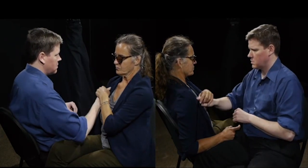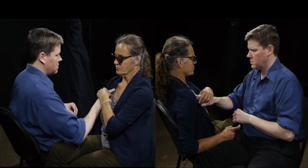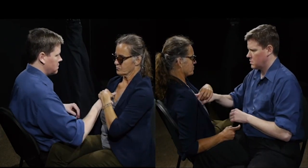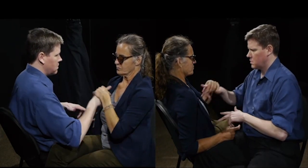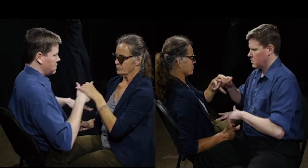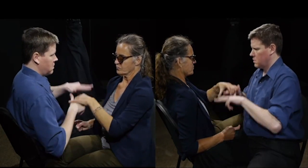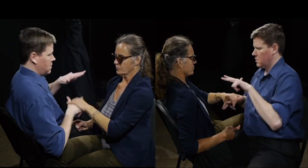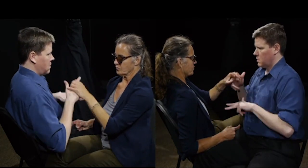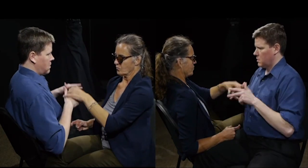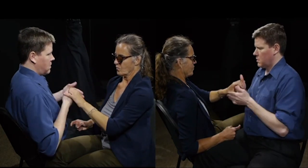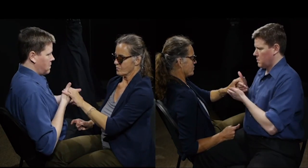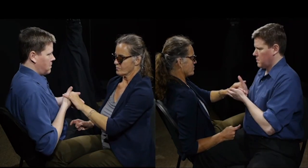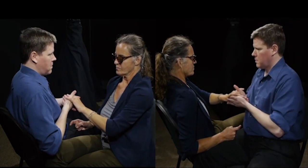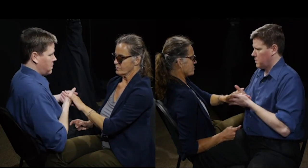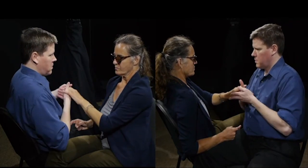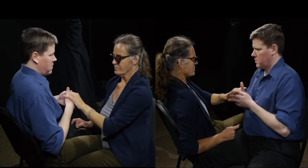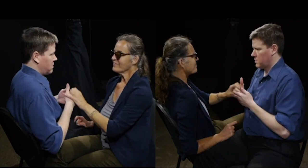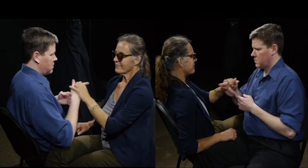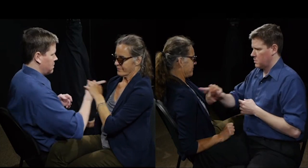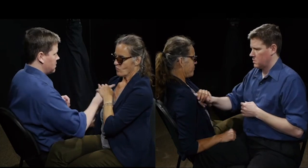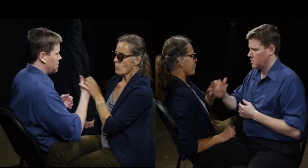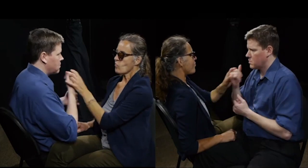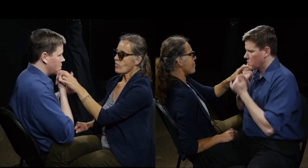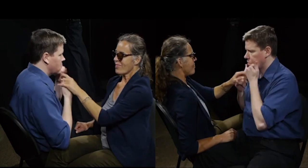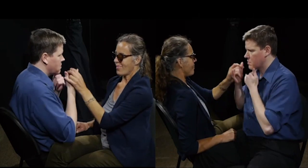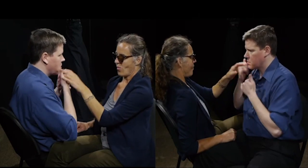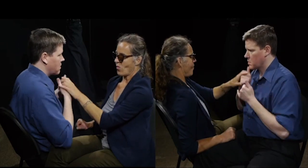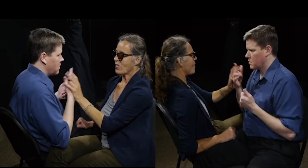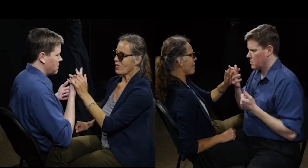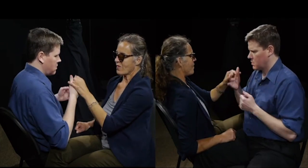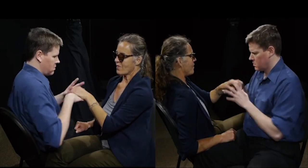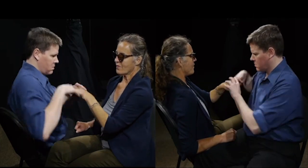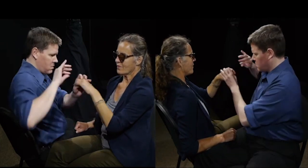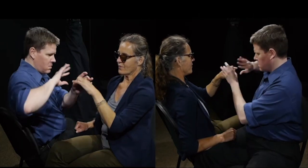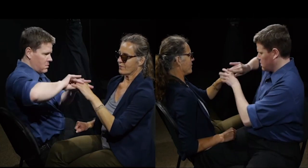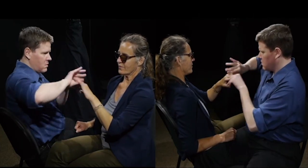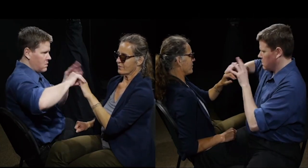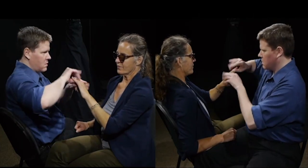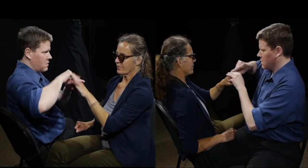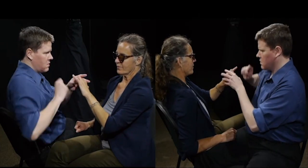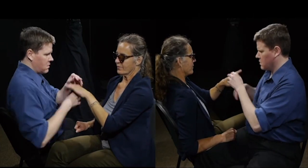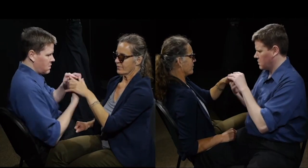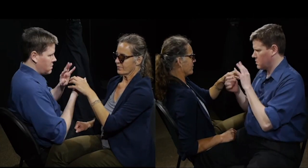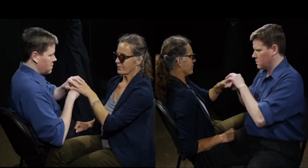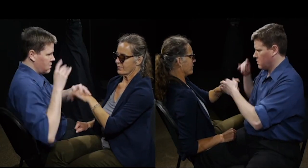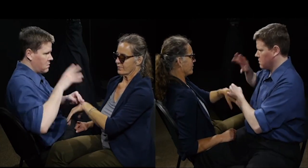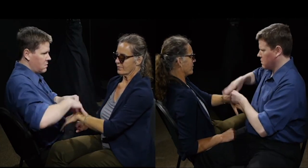is that it never disconnects from H1. Jelica, as you and I have taught in introductory Protactile trainings in the community,